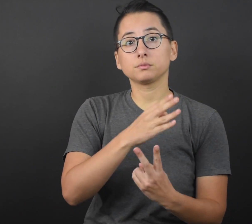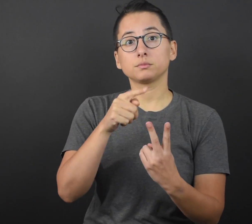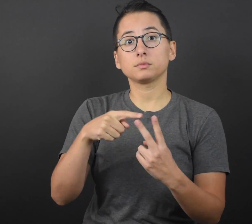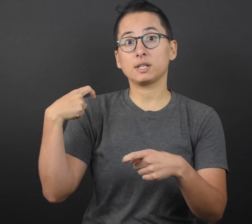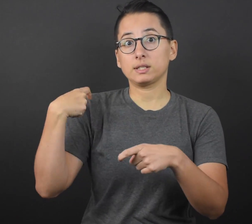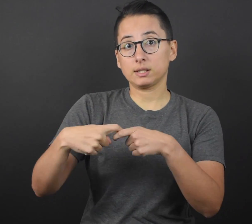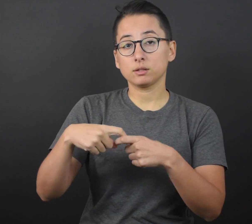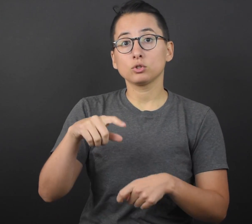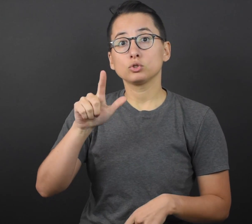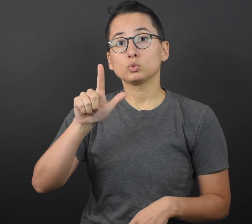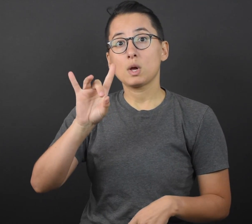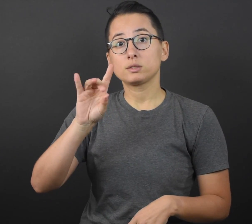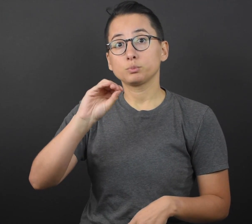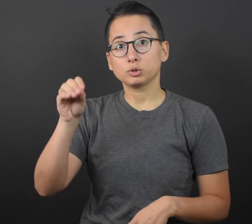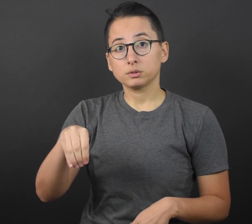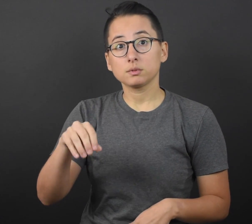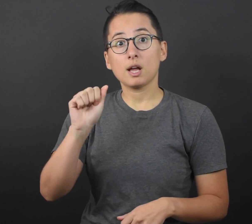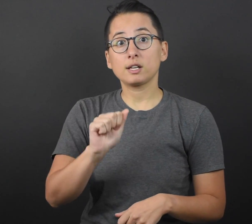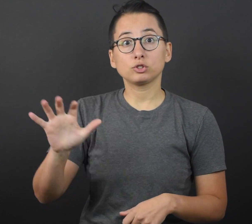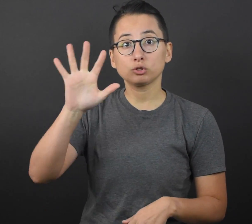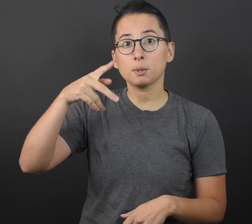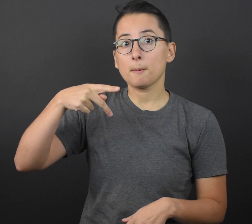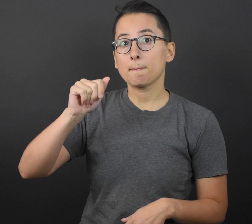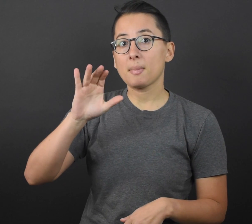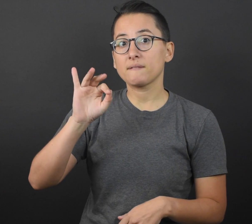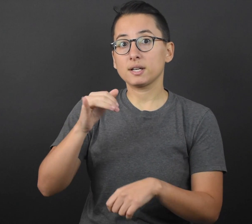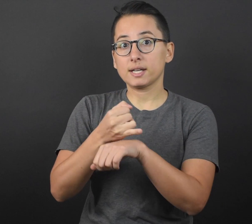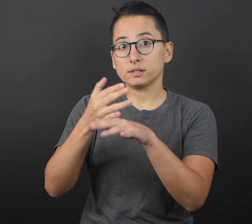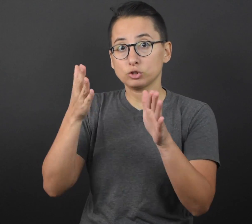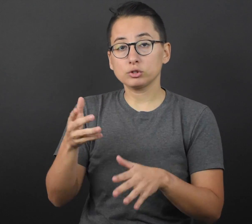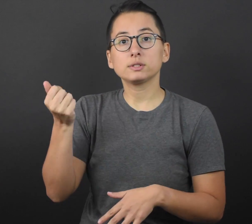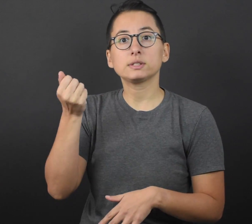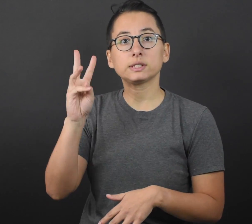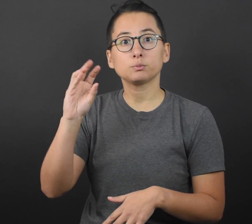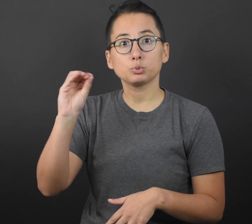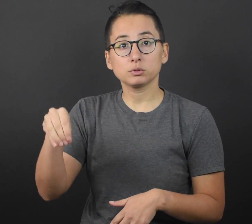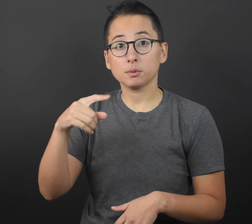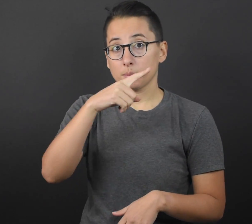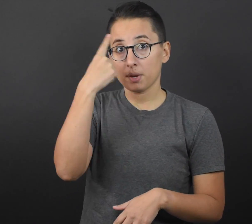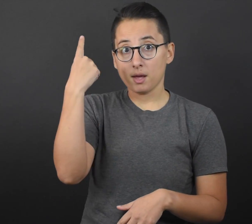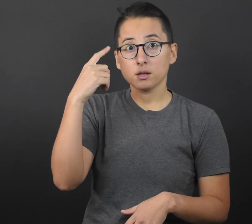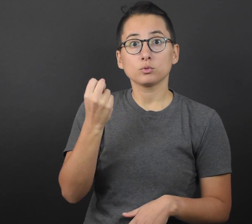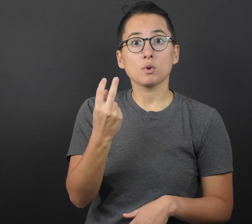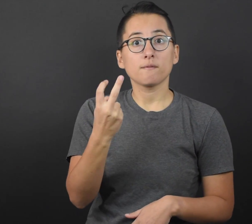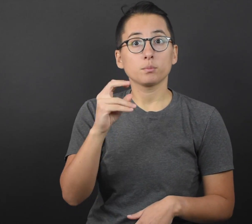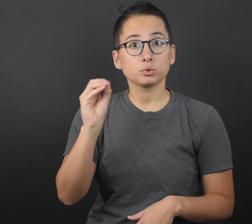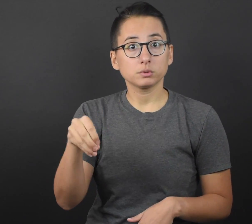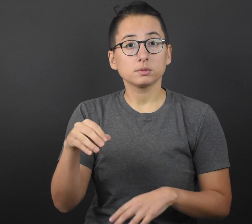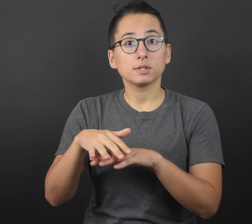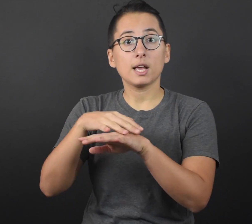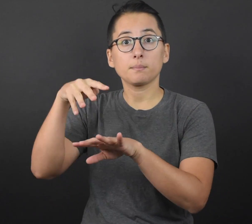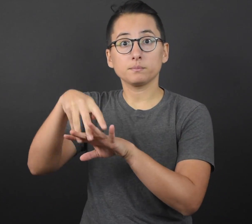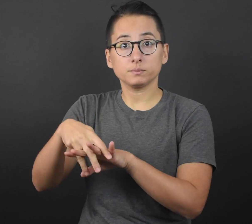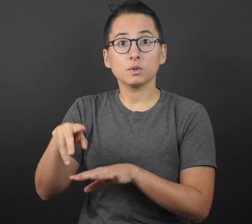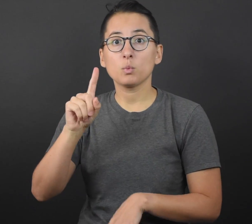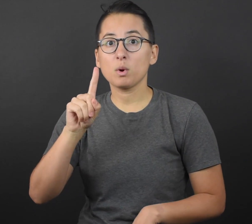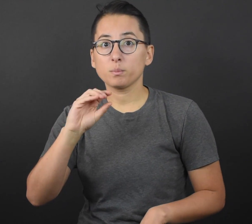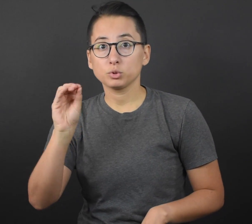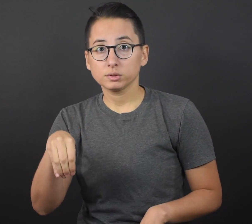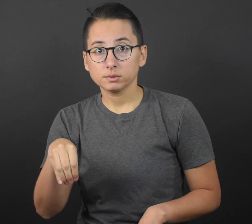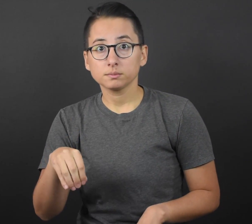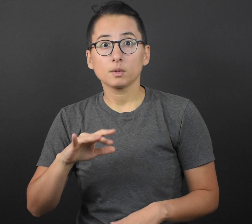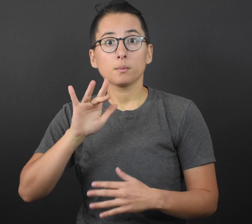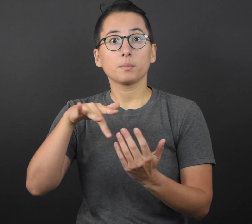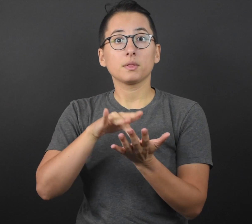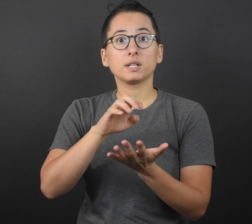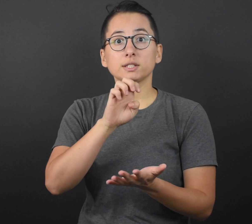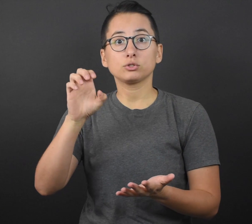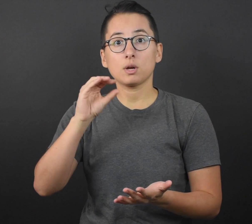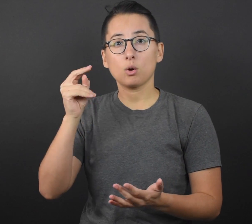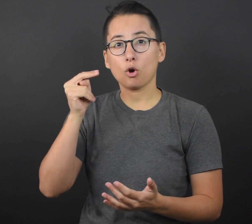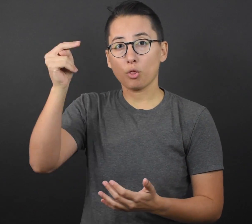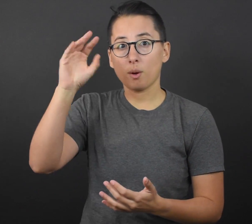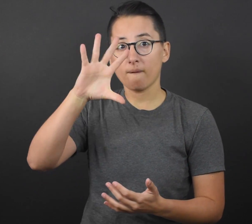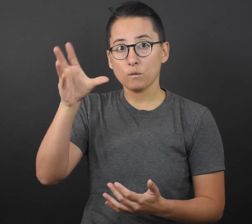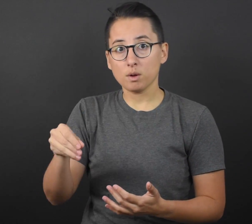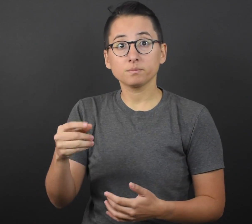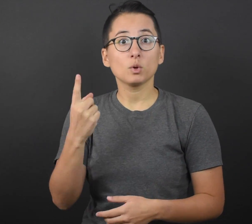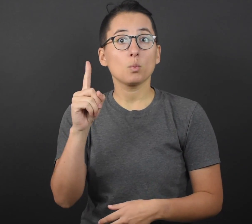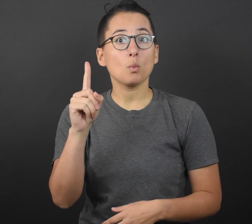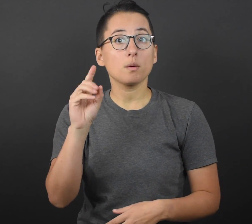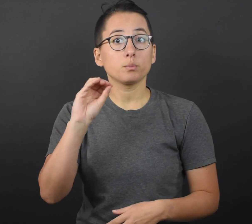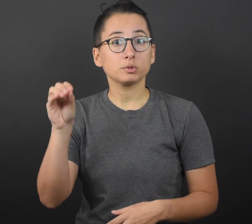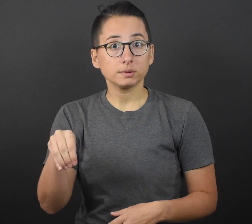Latinx (28%), Asian/Pacific Islander (16%), Black (12%), Native American (1%), Middle